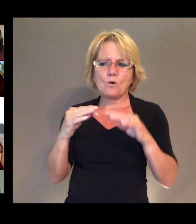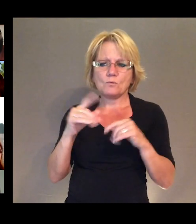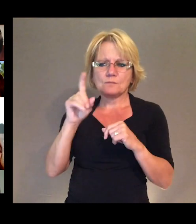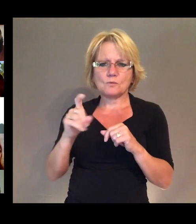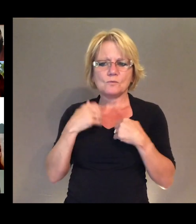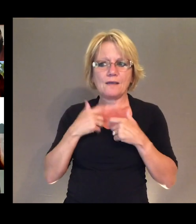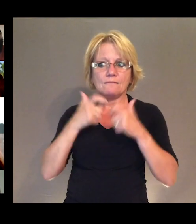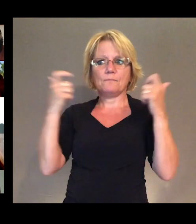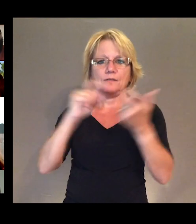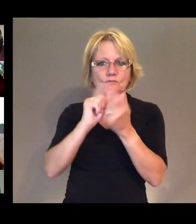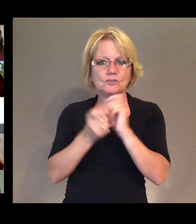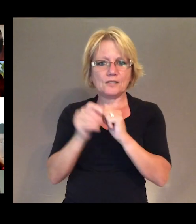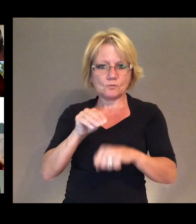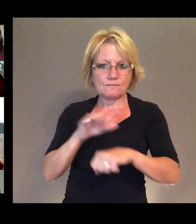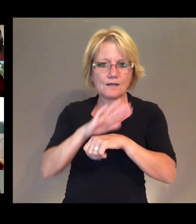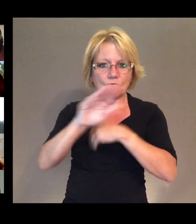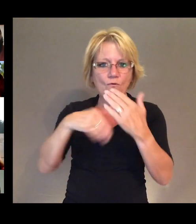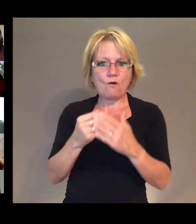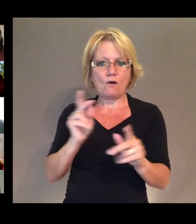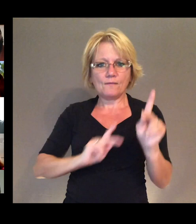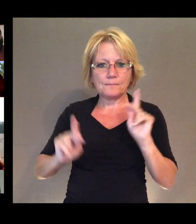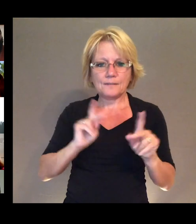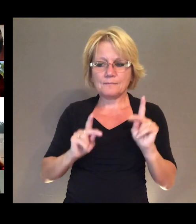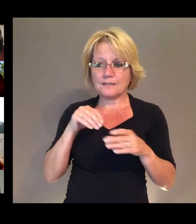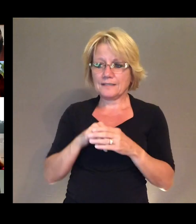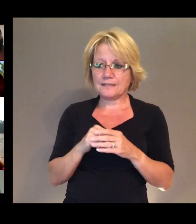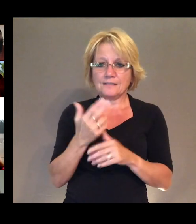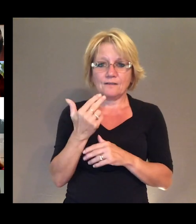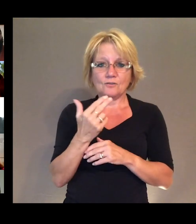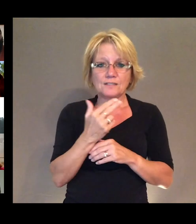that would affect all of the people living in the 13 colonies at the time.